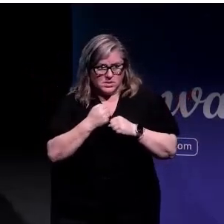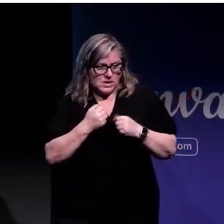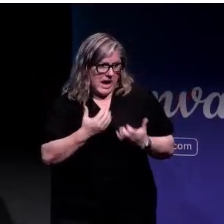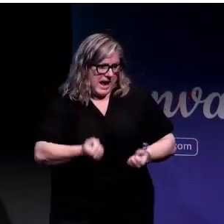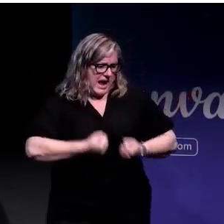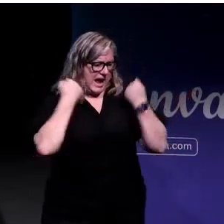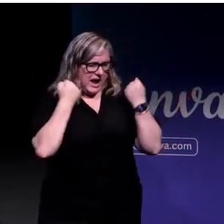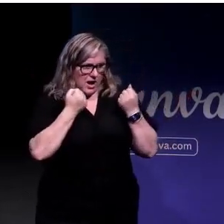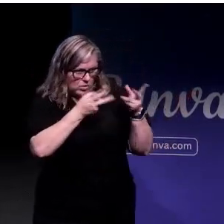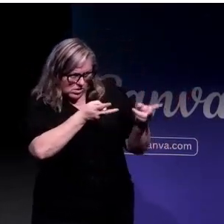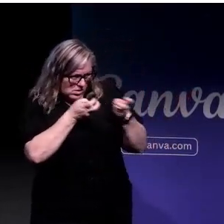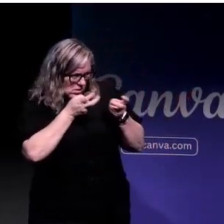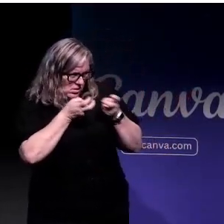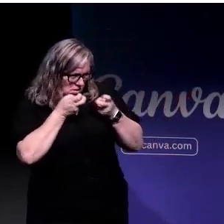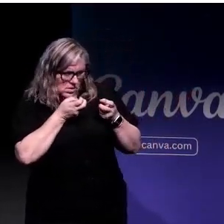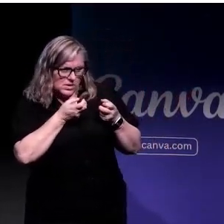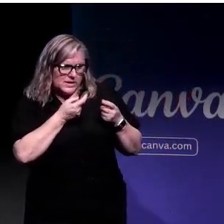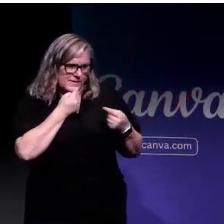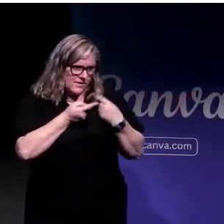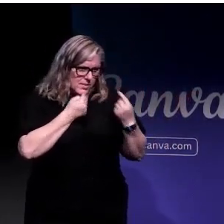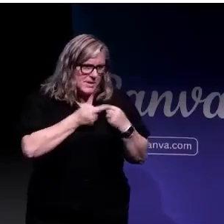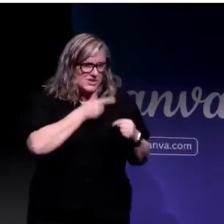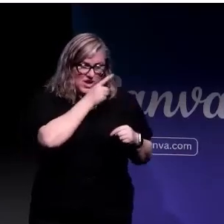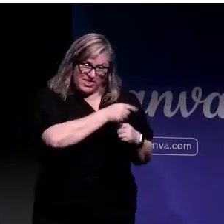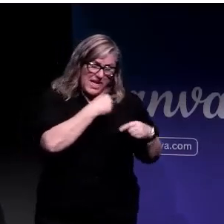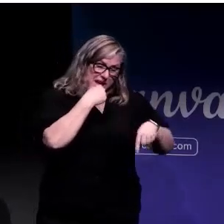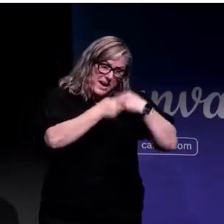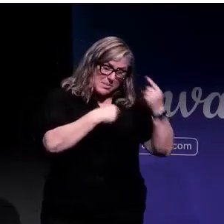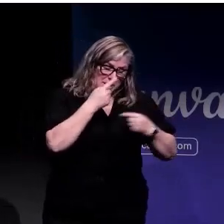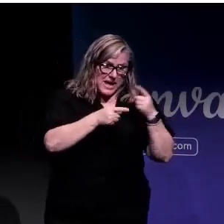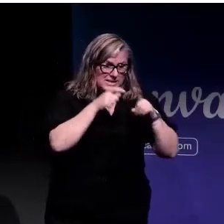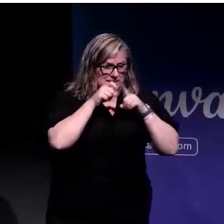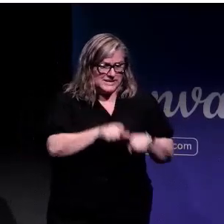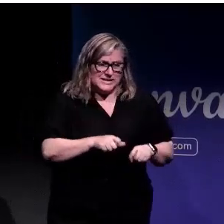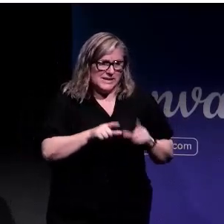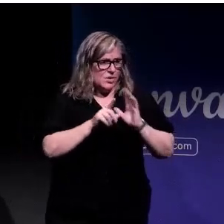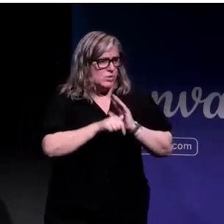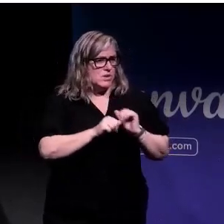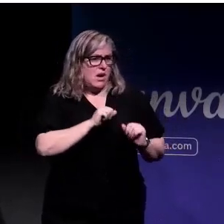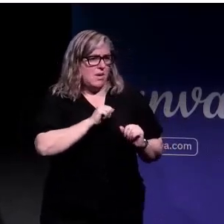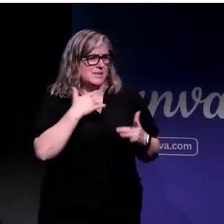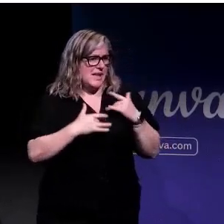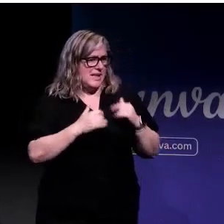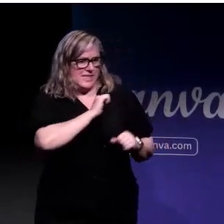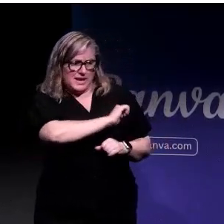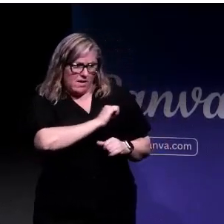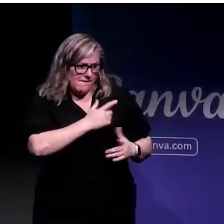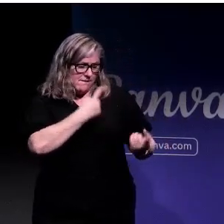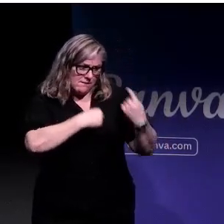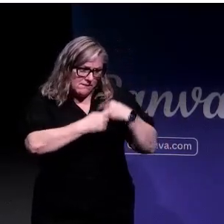And they relive difficult times in their life constantly when they have these connections with us.